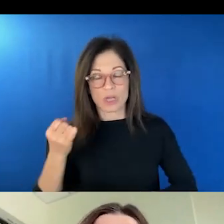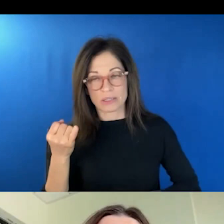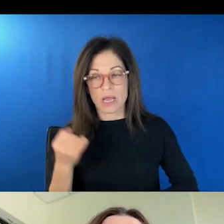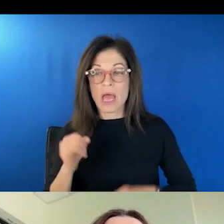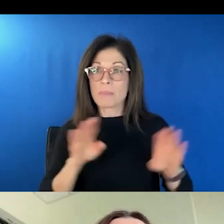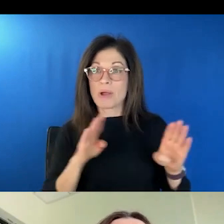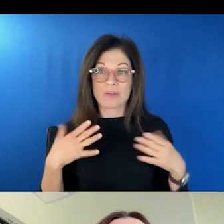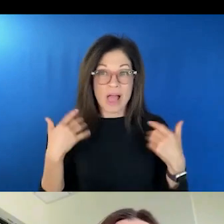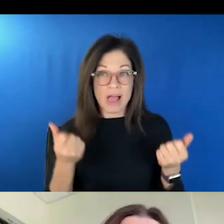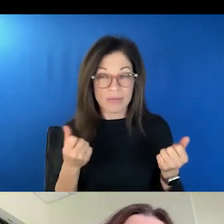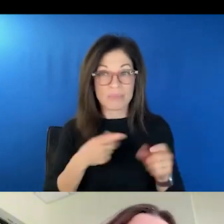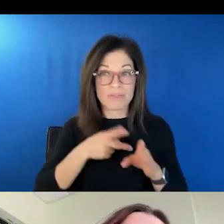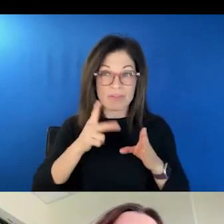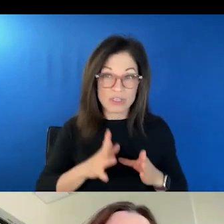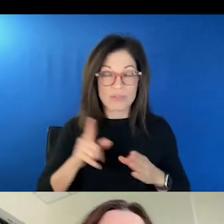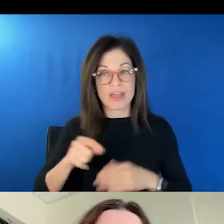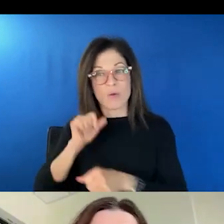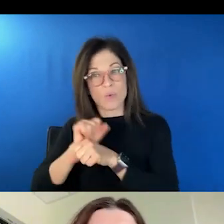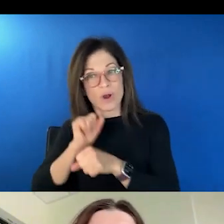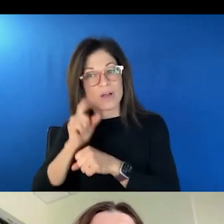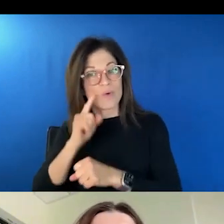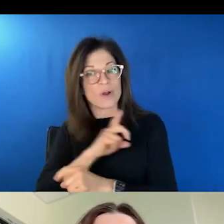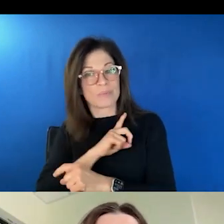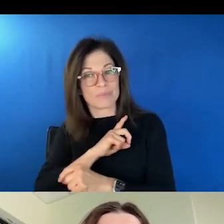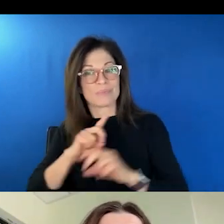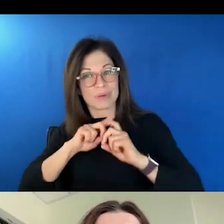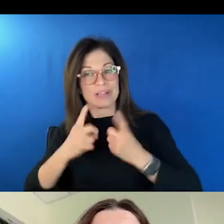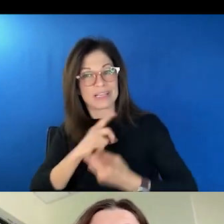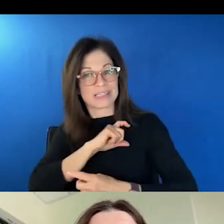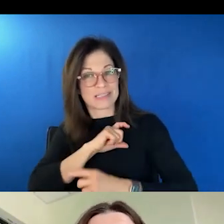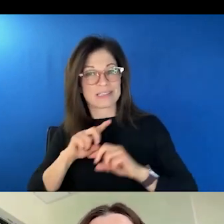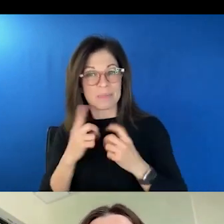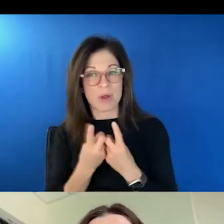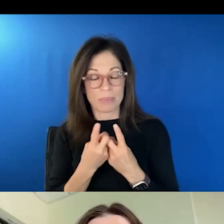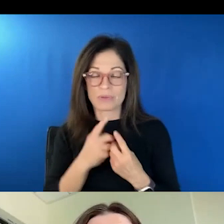EMPLOYEES OF THE POLICE DEPARTMENT. IT IS A WHOLE SYSTEM FUNDED